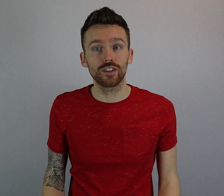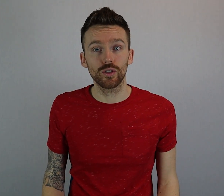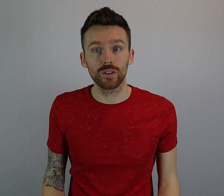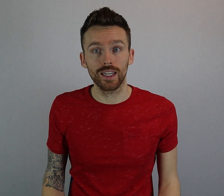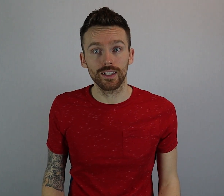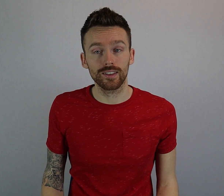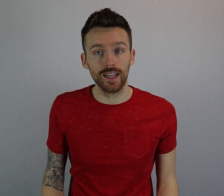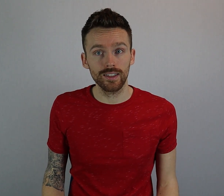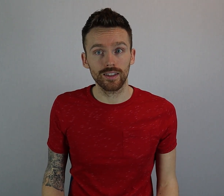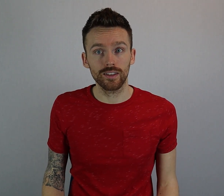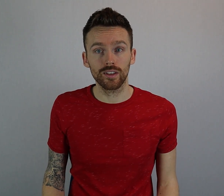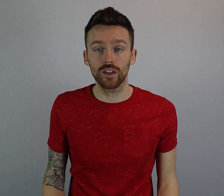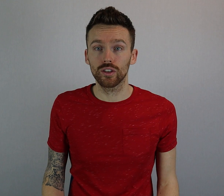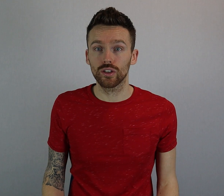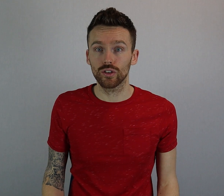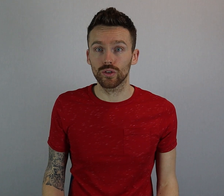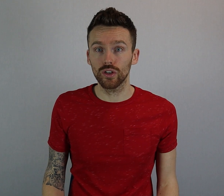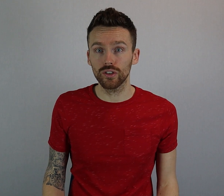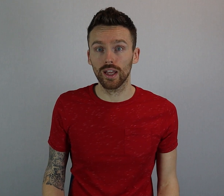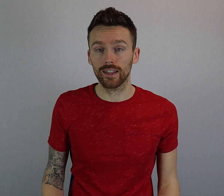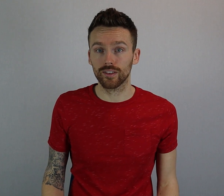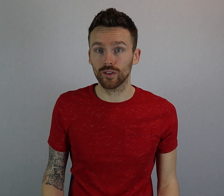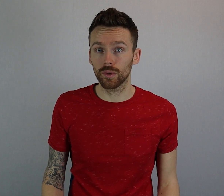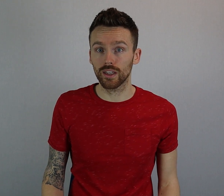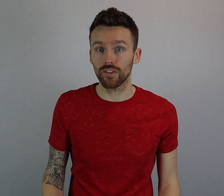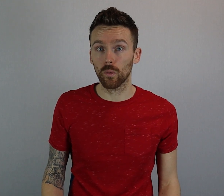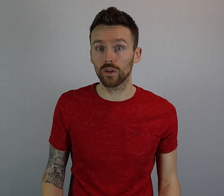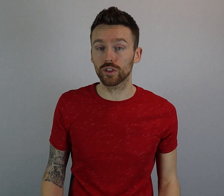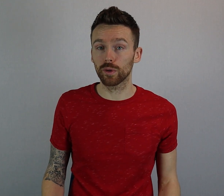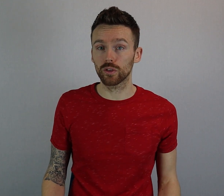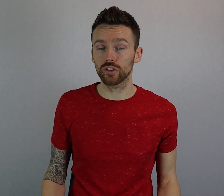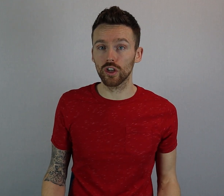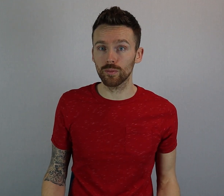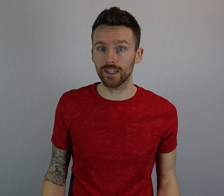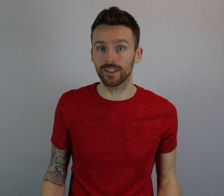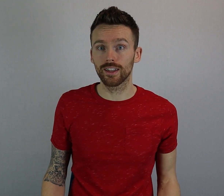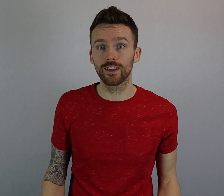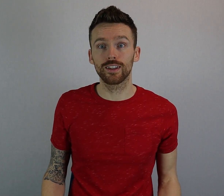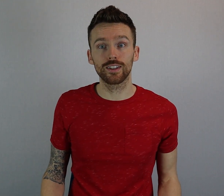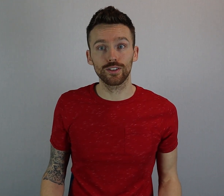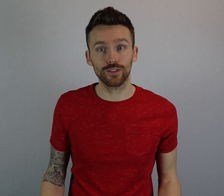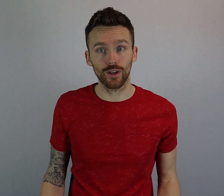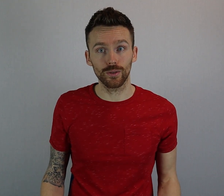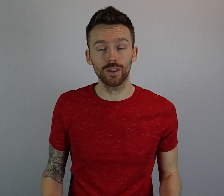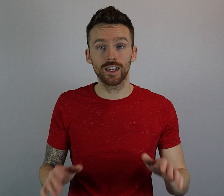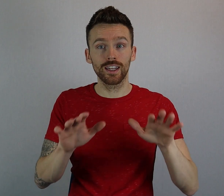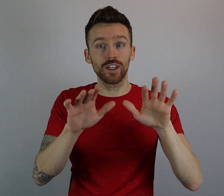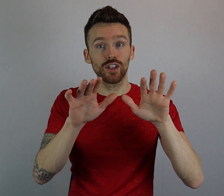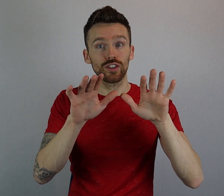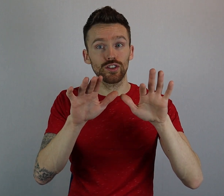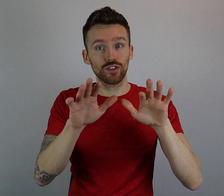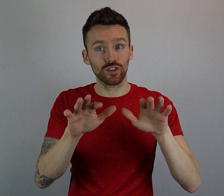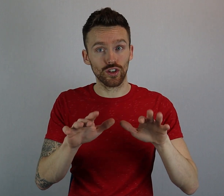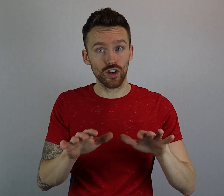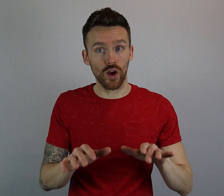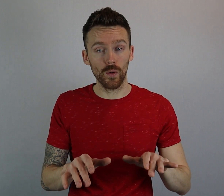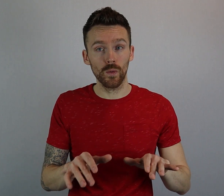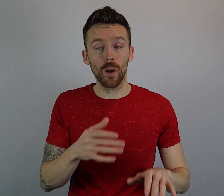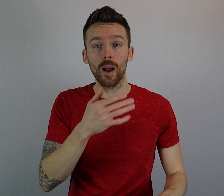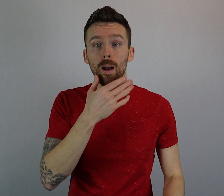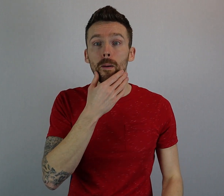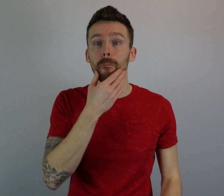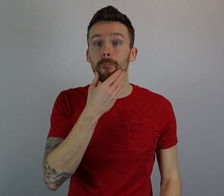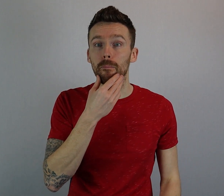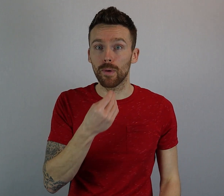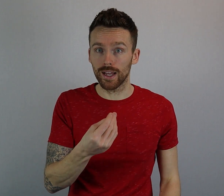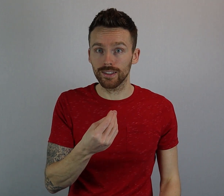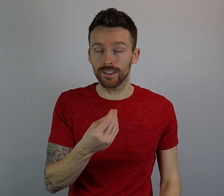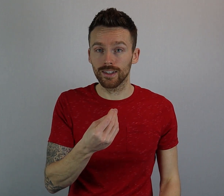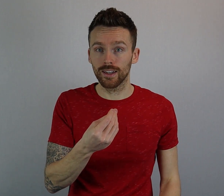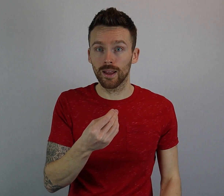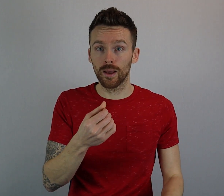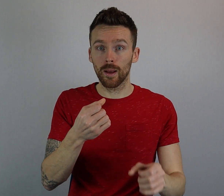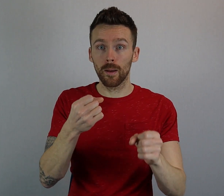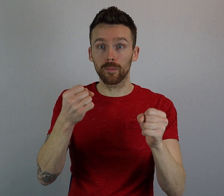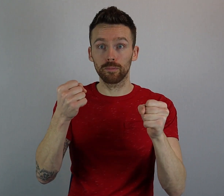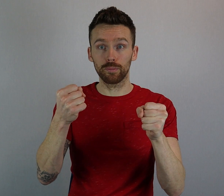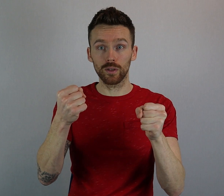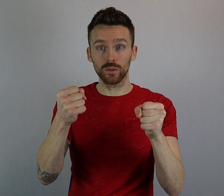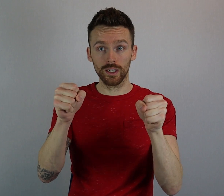To use it in a sentence you could ask somebody if they want to build a snowman. So snowman build